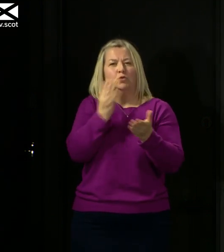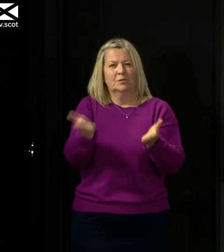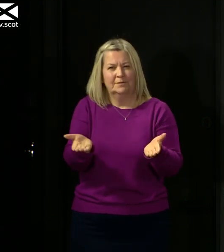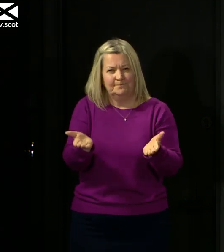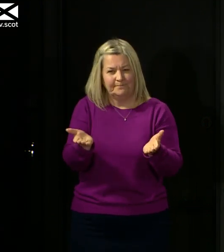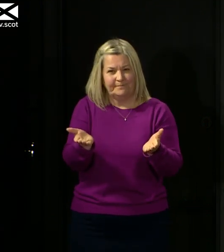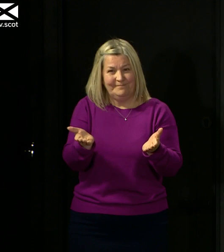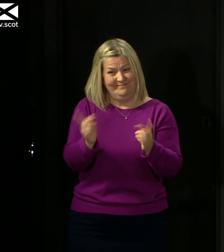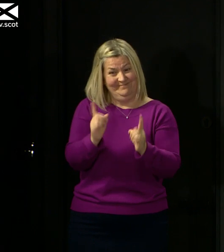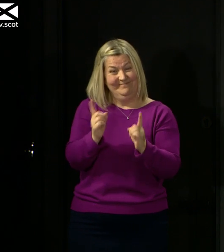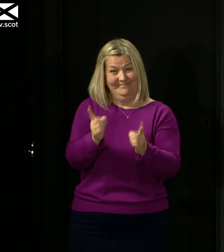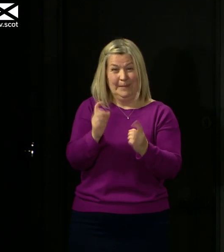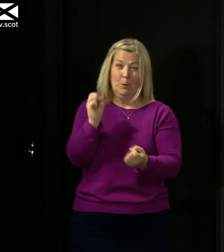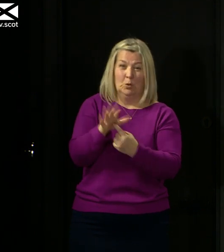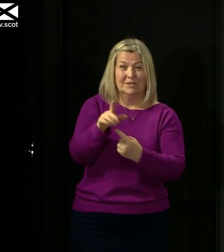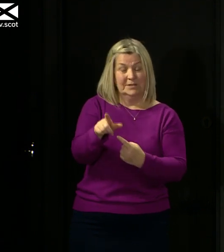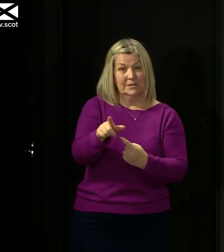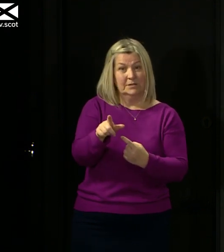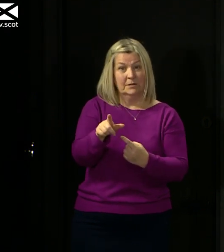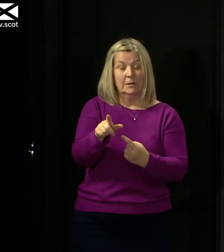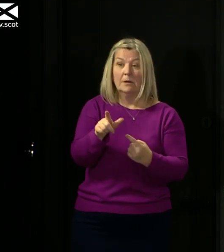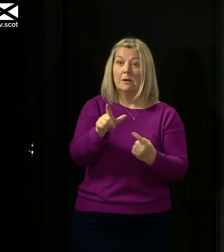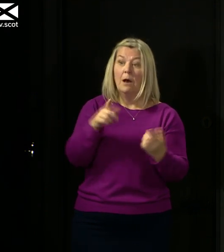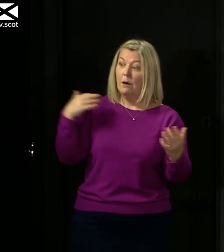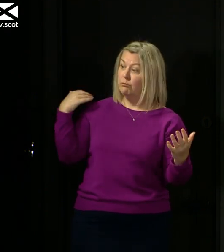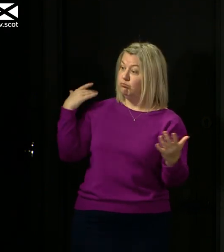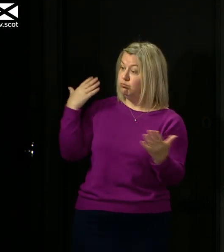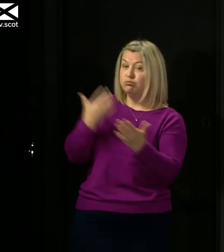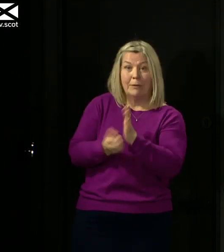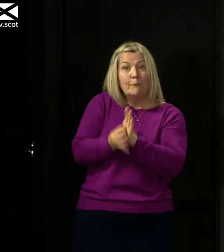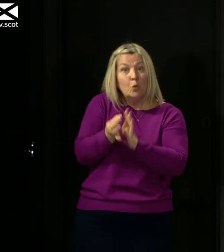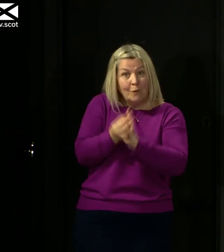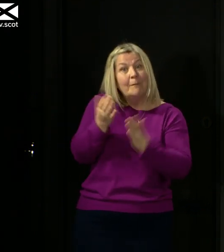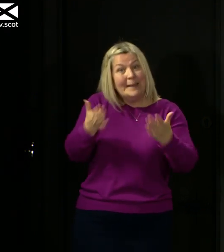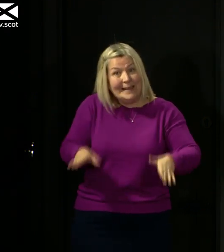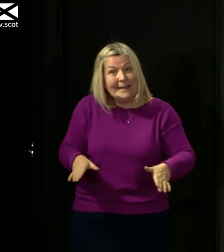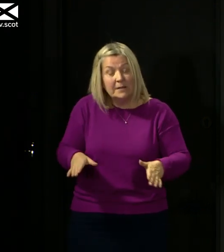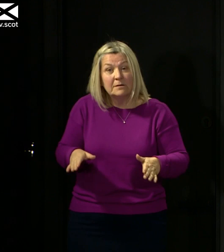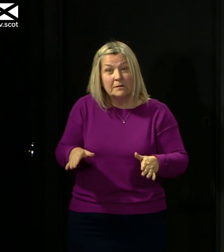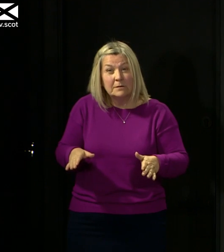I know how much progress we have made, I know how hard it has been to make that. Remember,